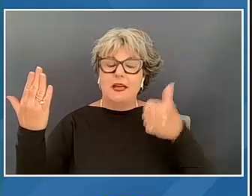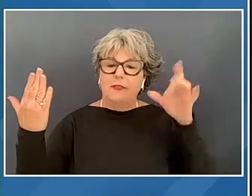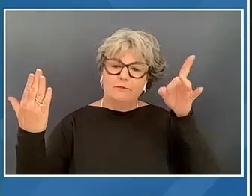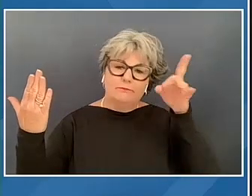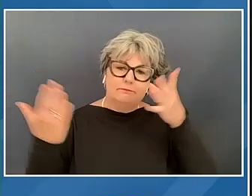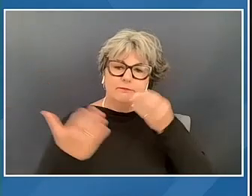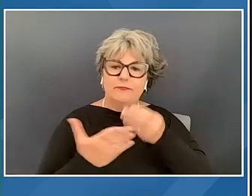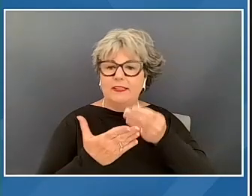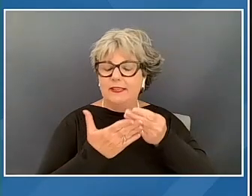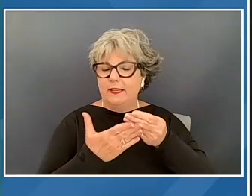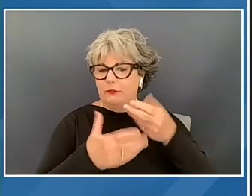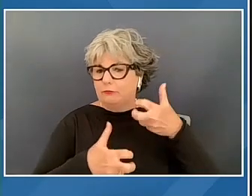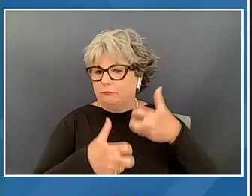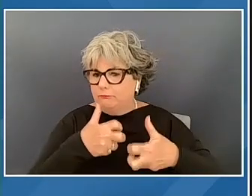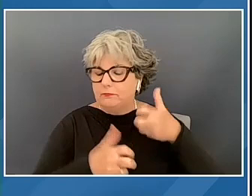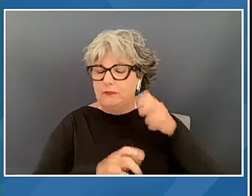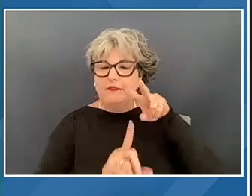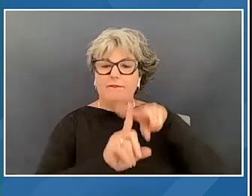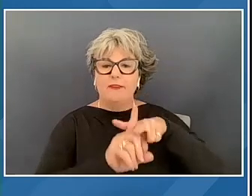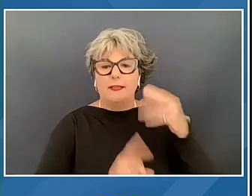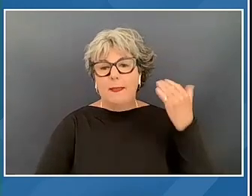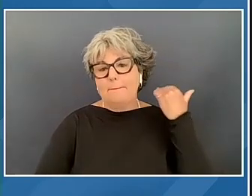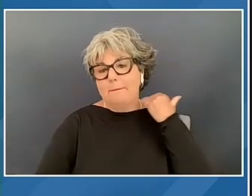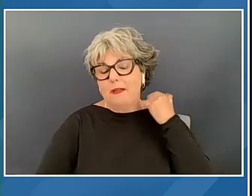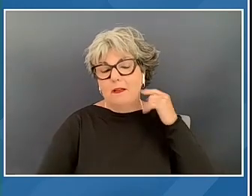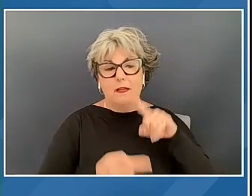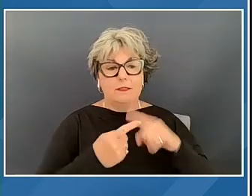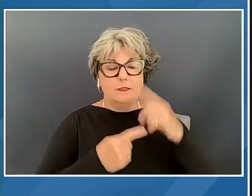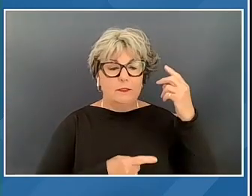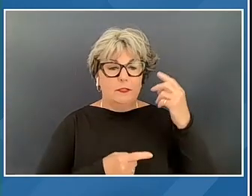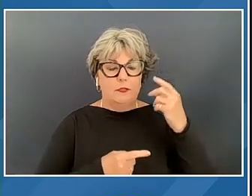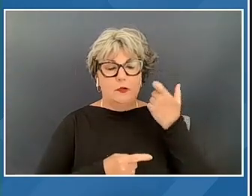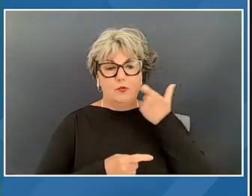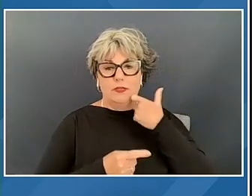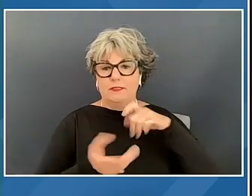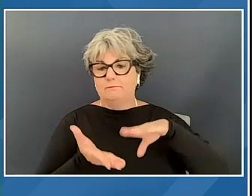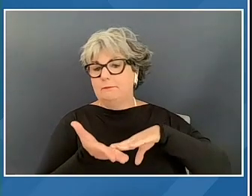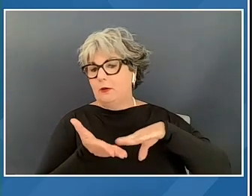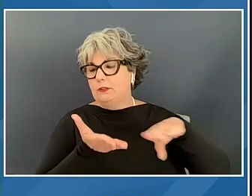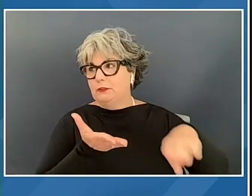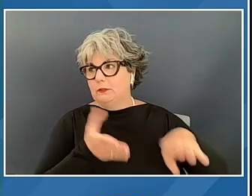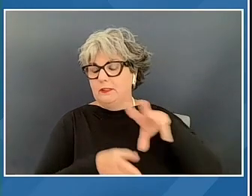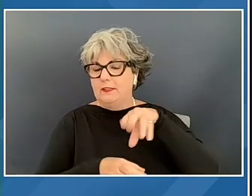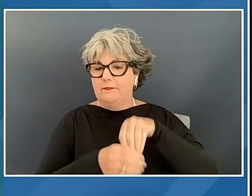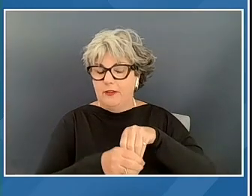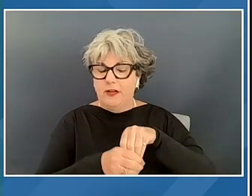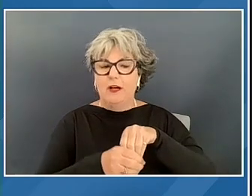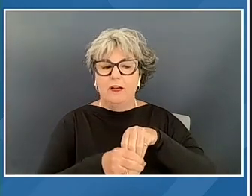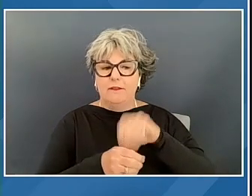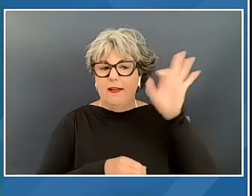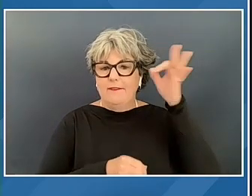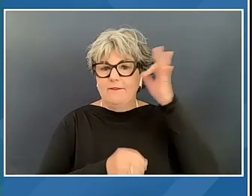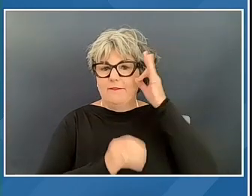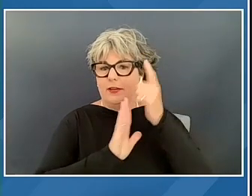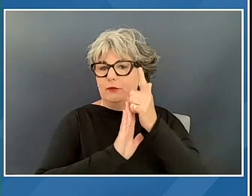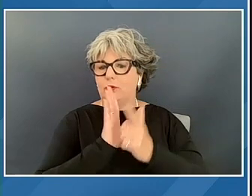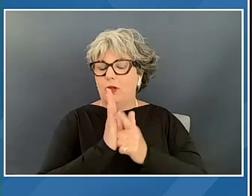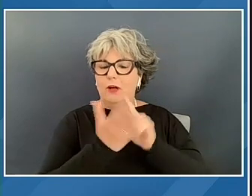resorted to filing bankruptcy were, until recently, explicitly excluded in contravention of Federal Law from enrolling in or remaining enrolled in an